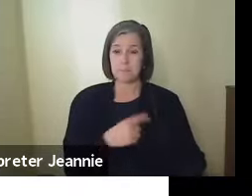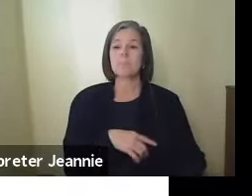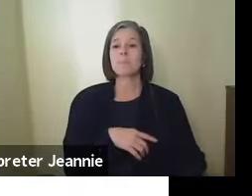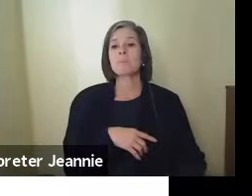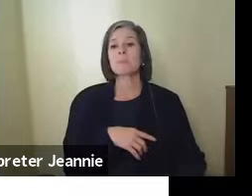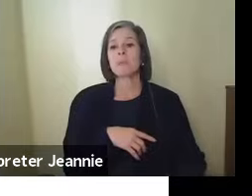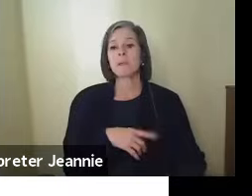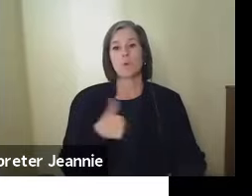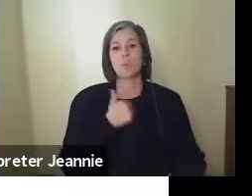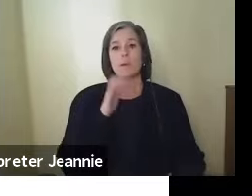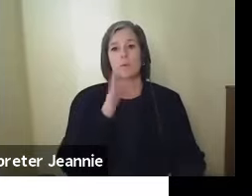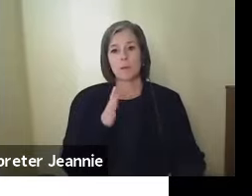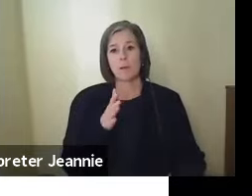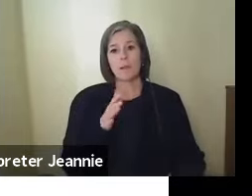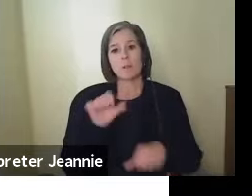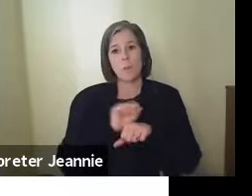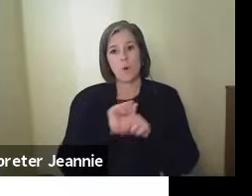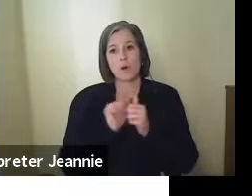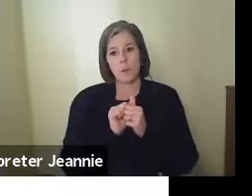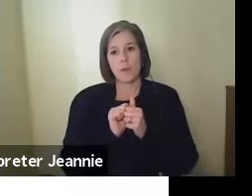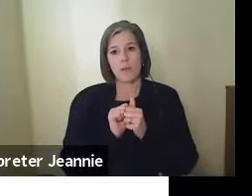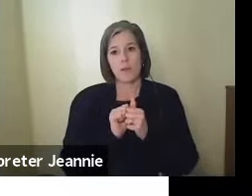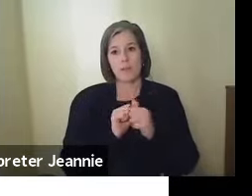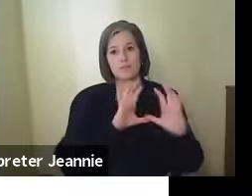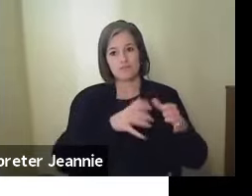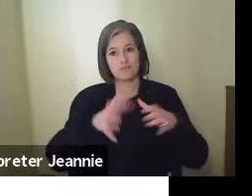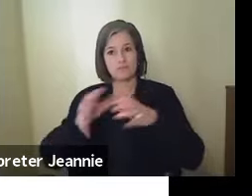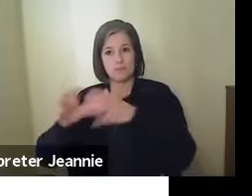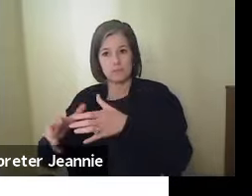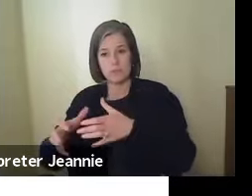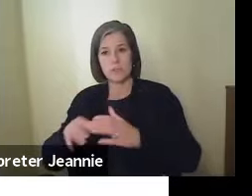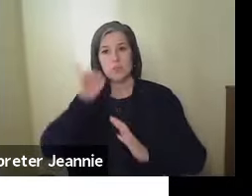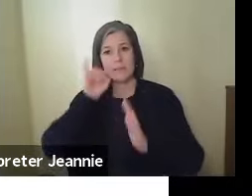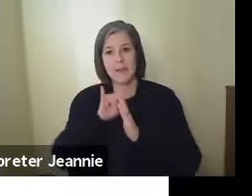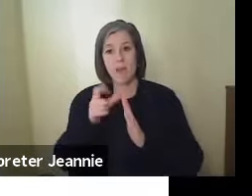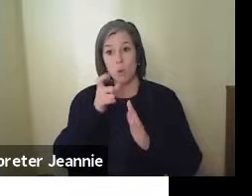so we are working with all of those groups to identify who they are and to get that